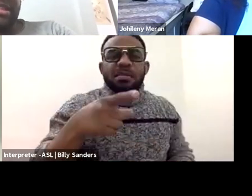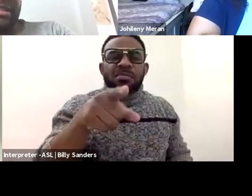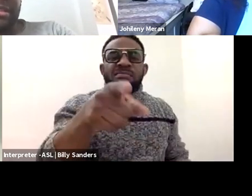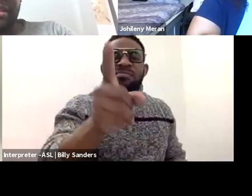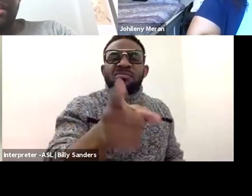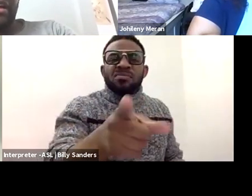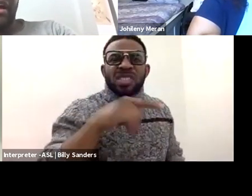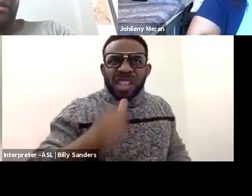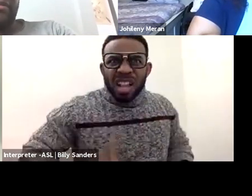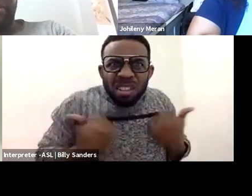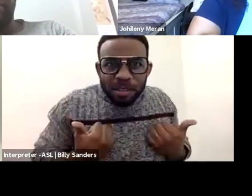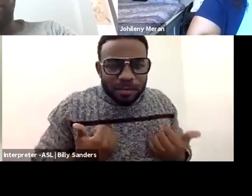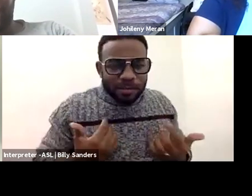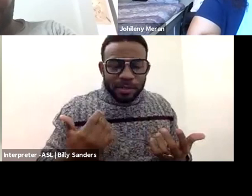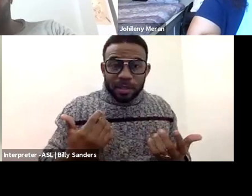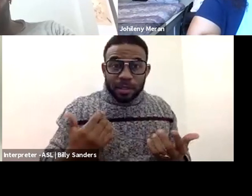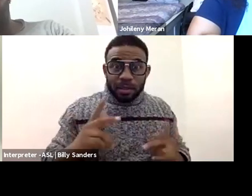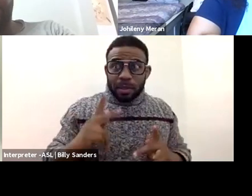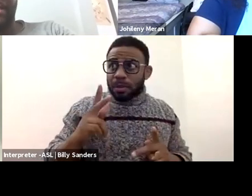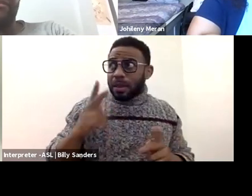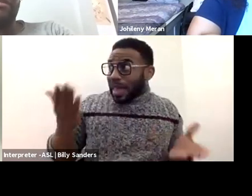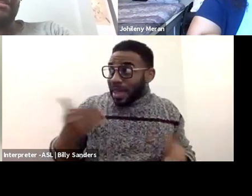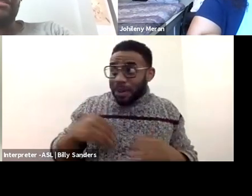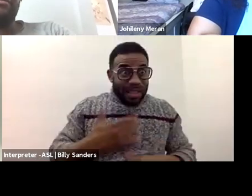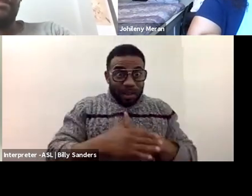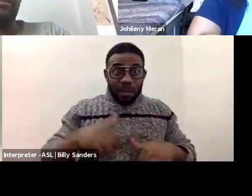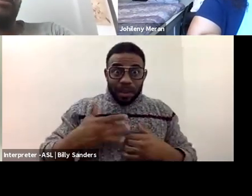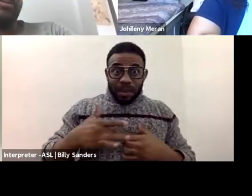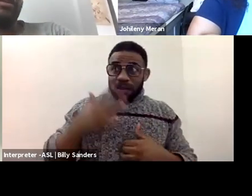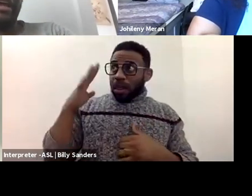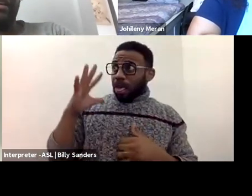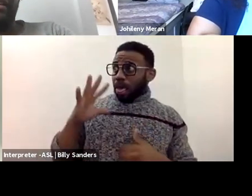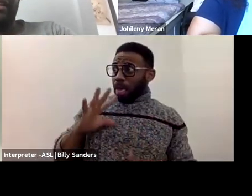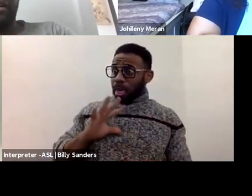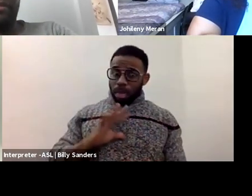exist. And people here in this country have been made to make you feel like you are the